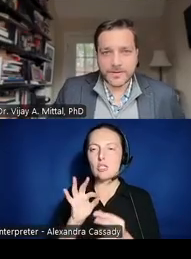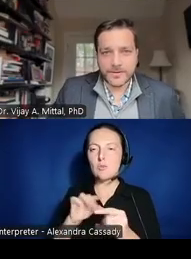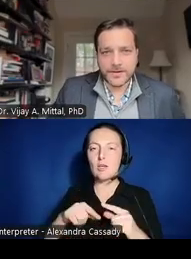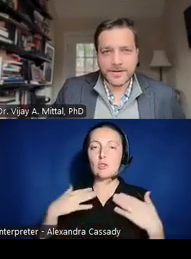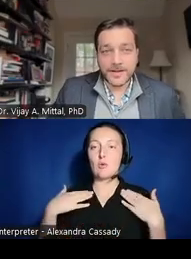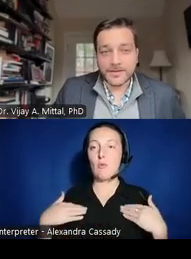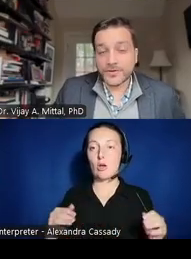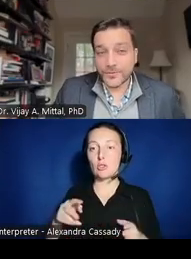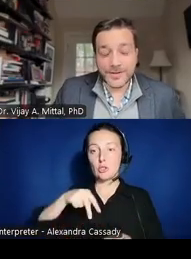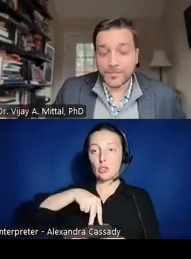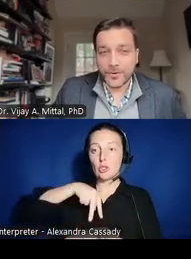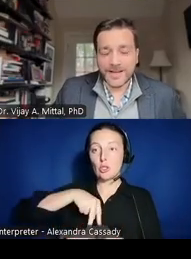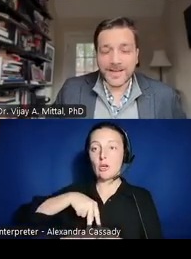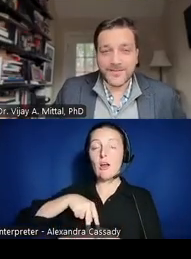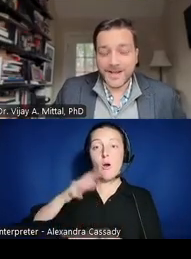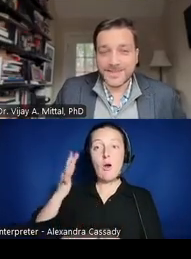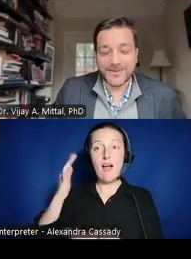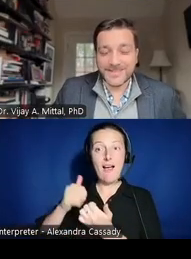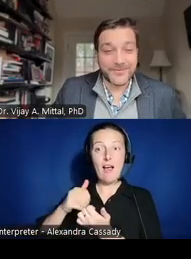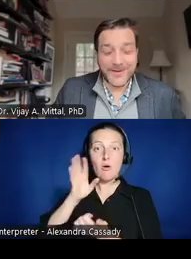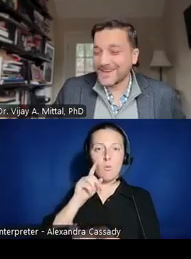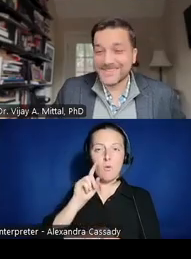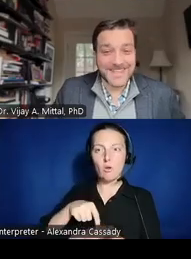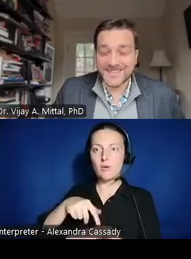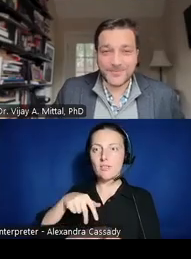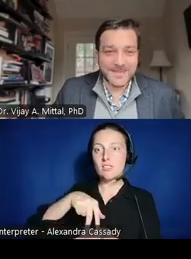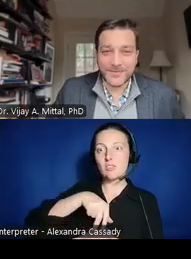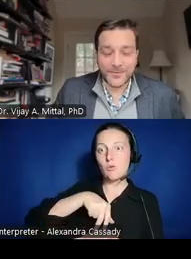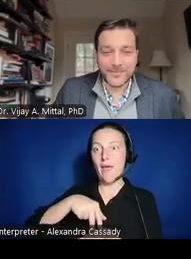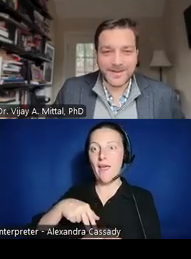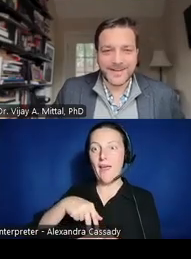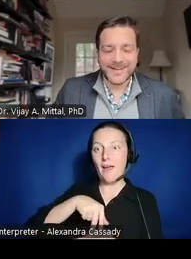here. It looks really boring and kind of basic, but it's a very sensitive piece of equipment